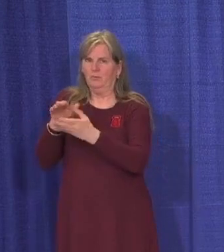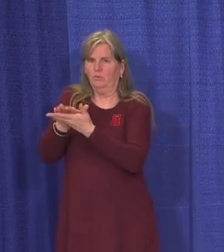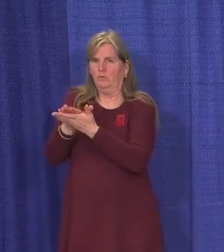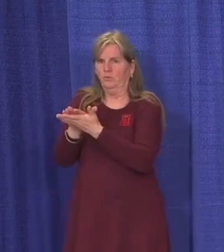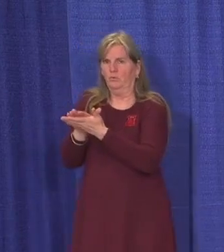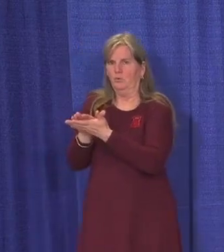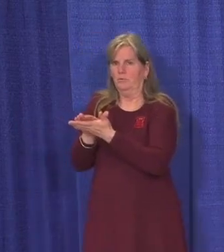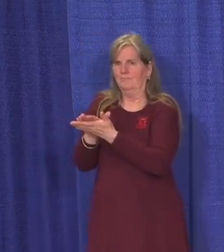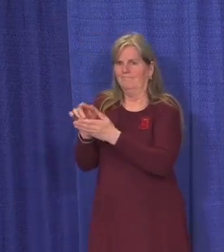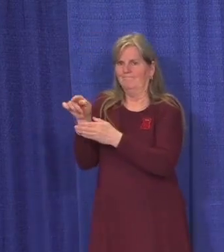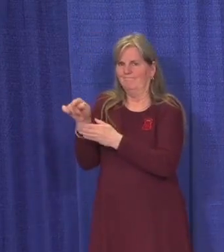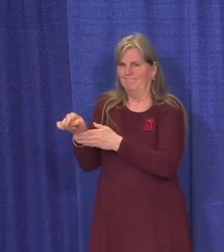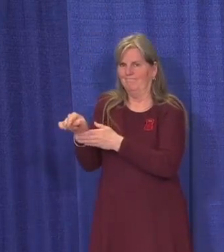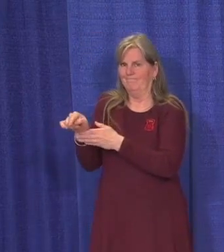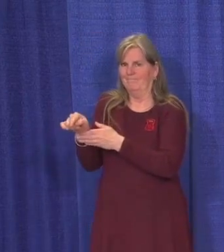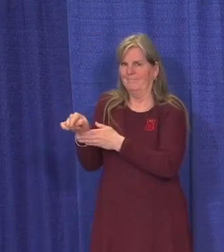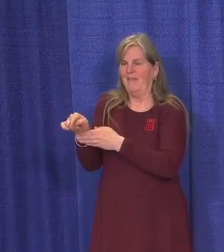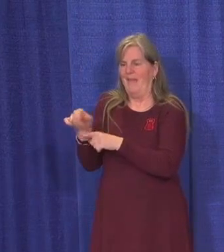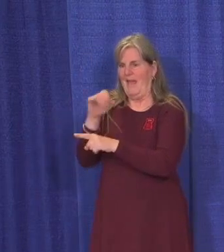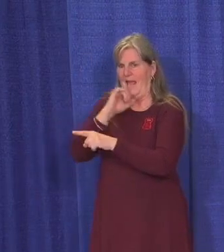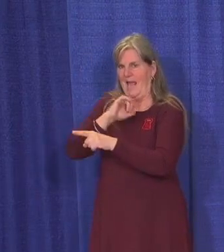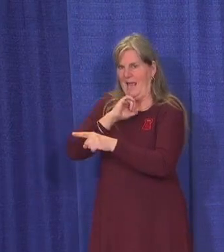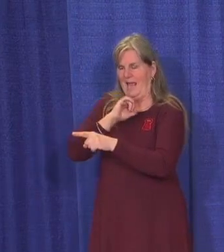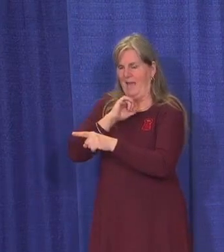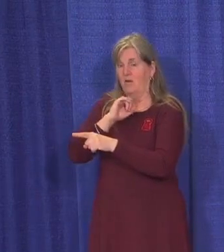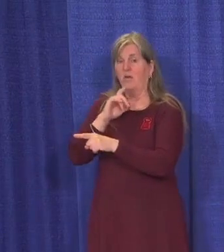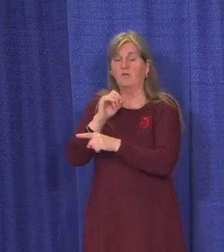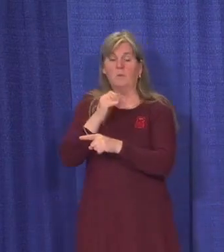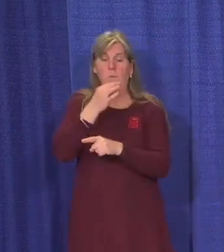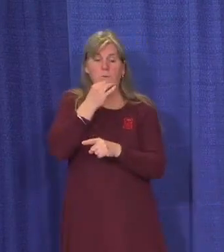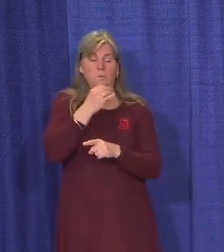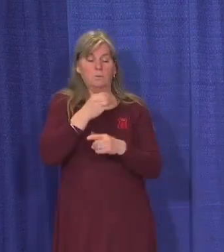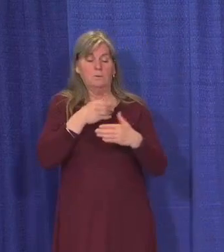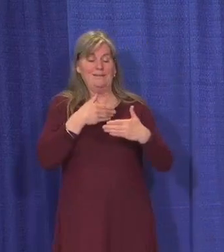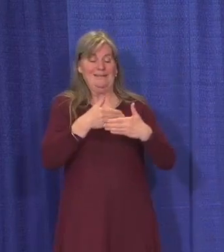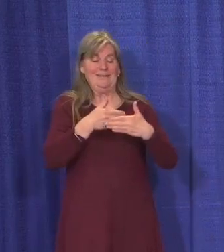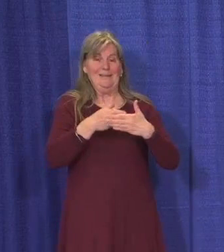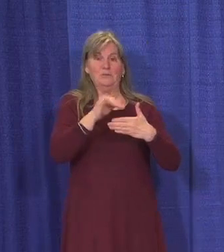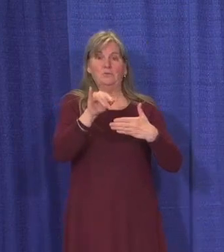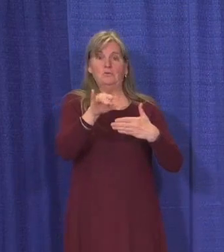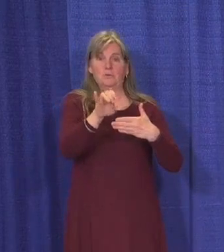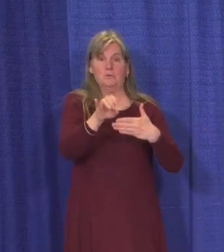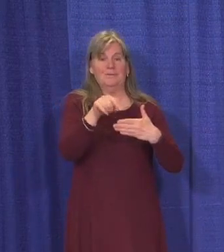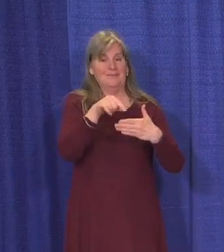Our schools have done well all year with well-established protocols and practices and we